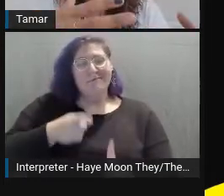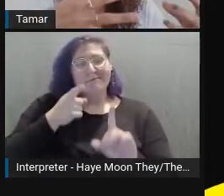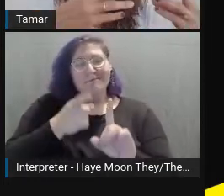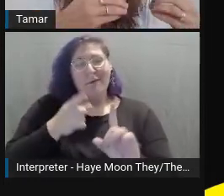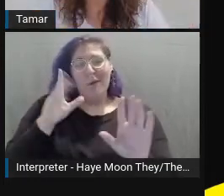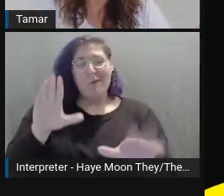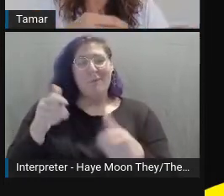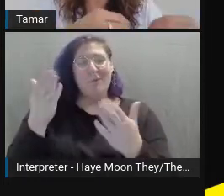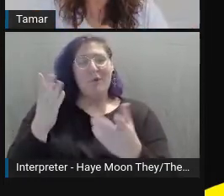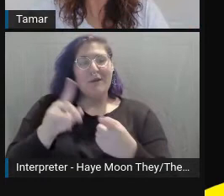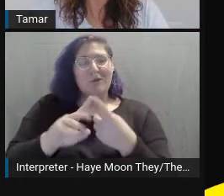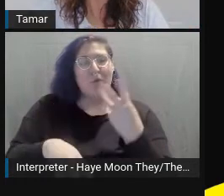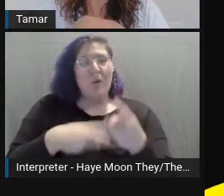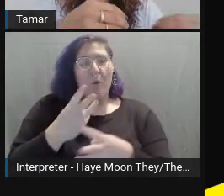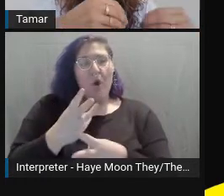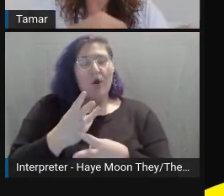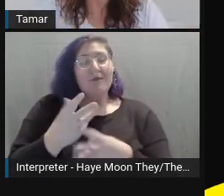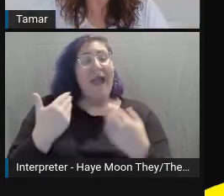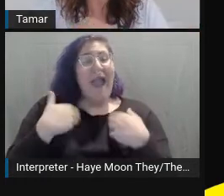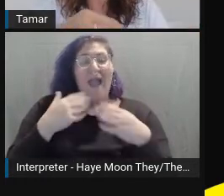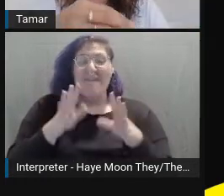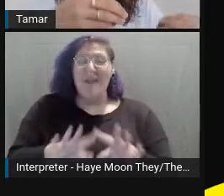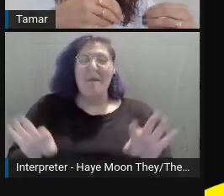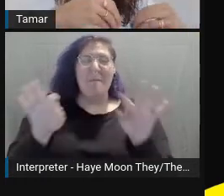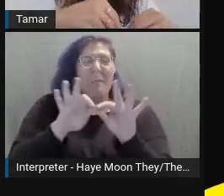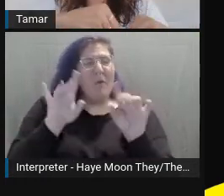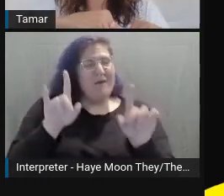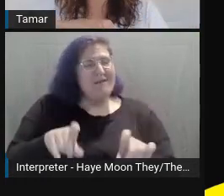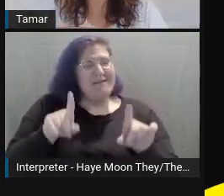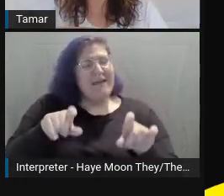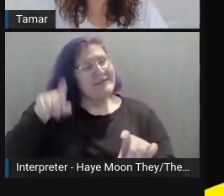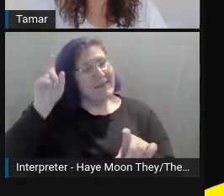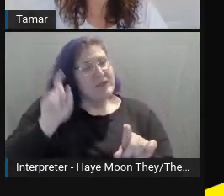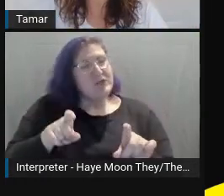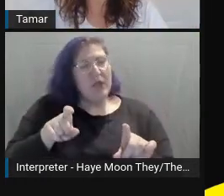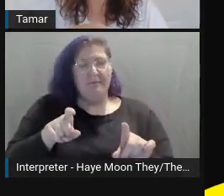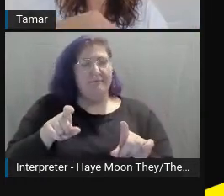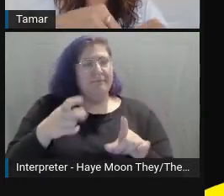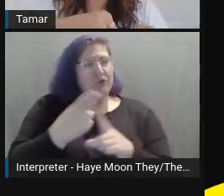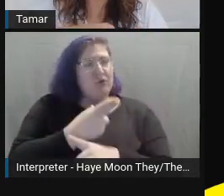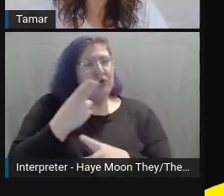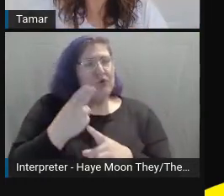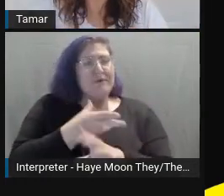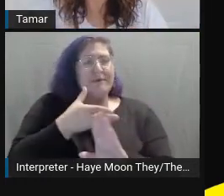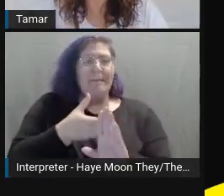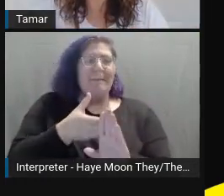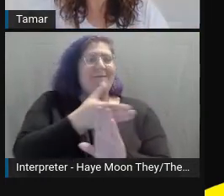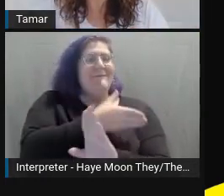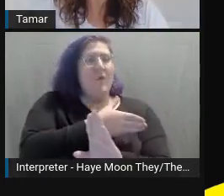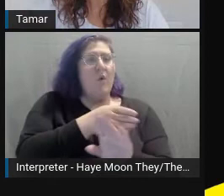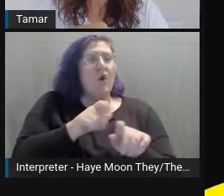There are critical tests that should be implemented before you release a product.